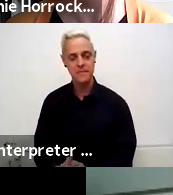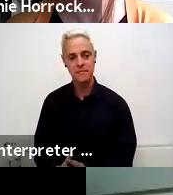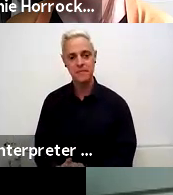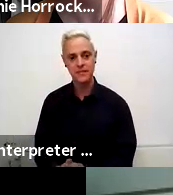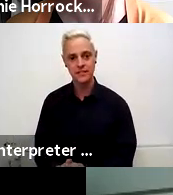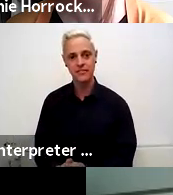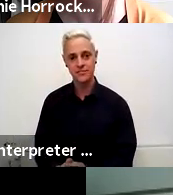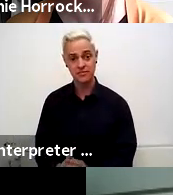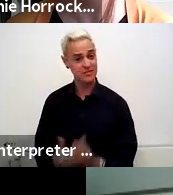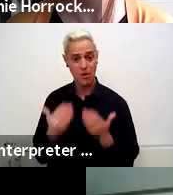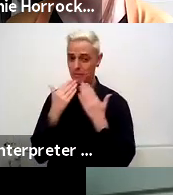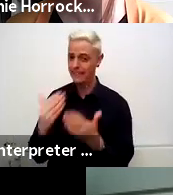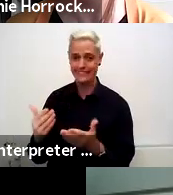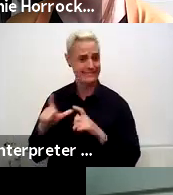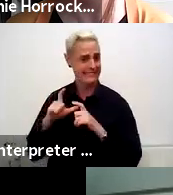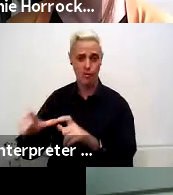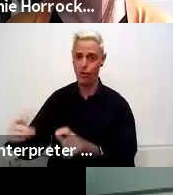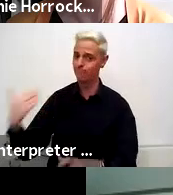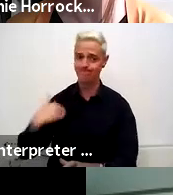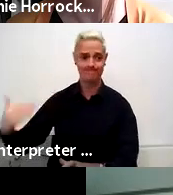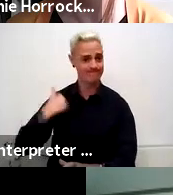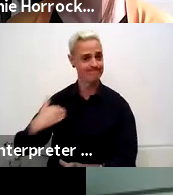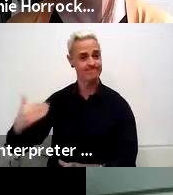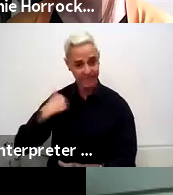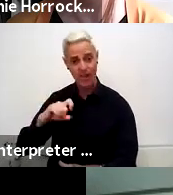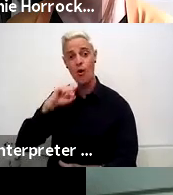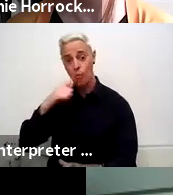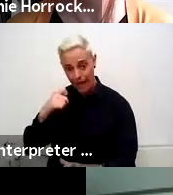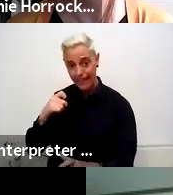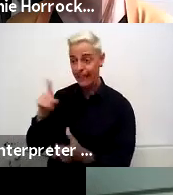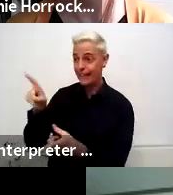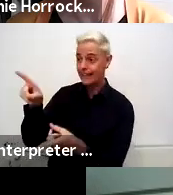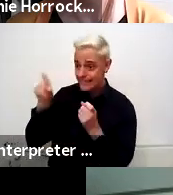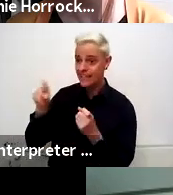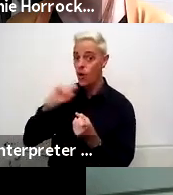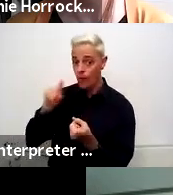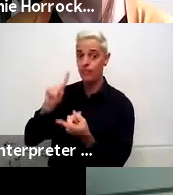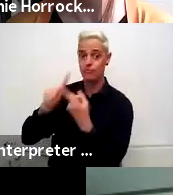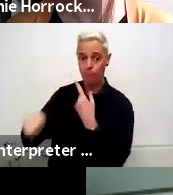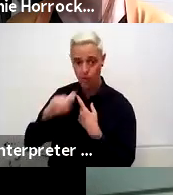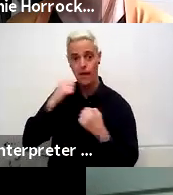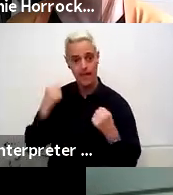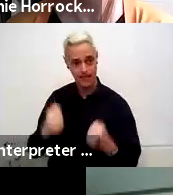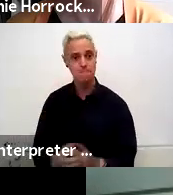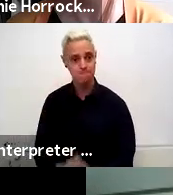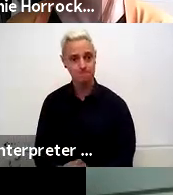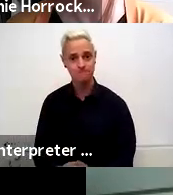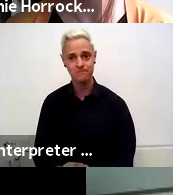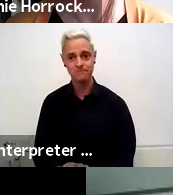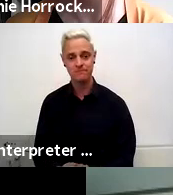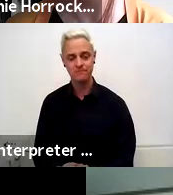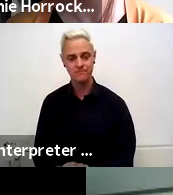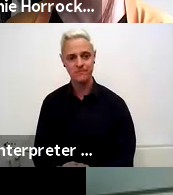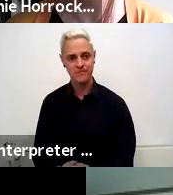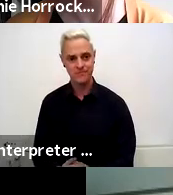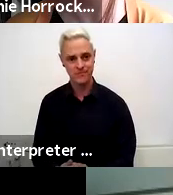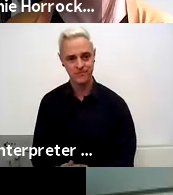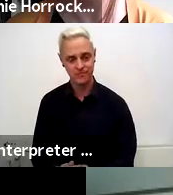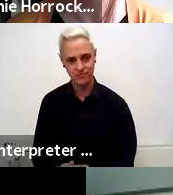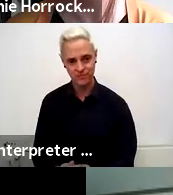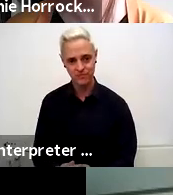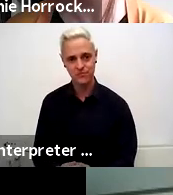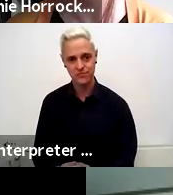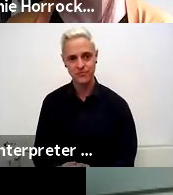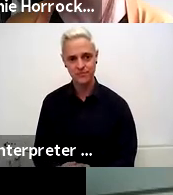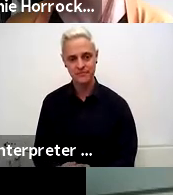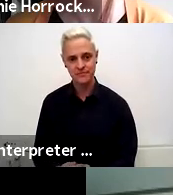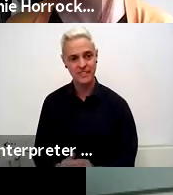So, you know, make sure keep banging on the door and, and I will listen to you and I will include you digital exclusion.